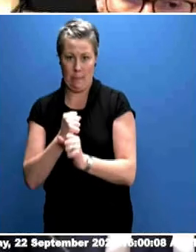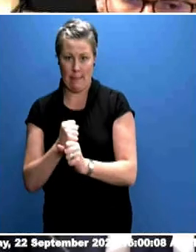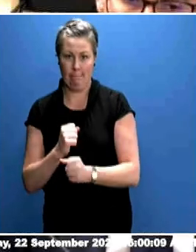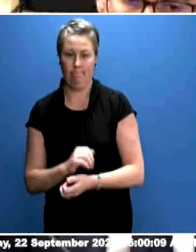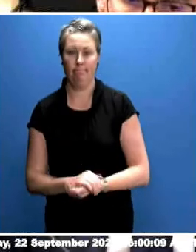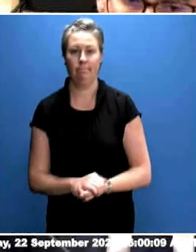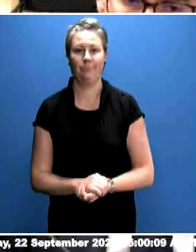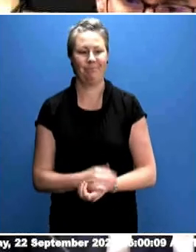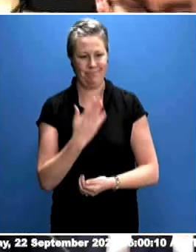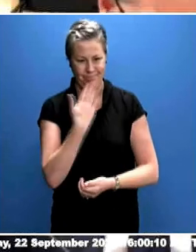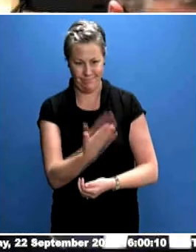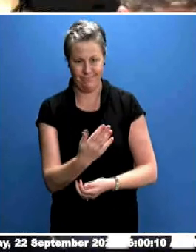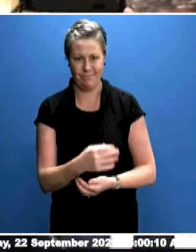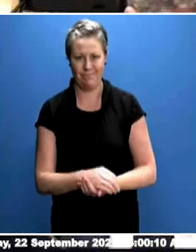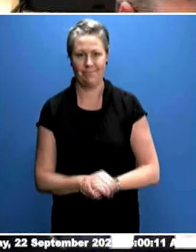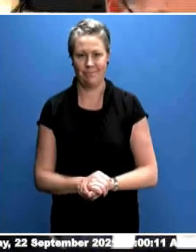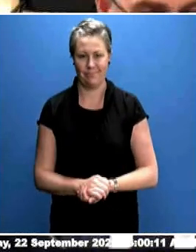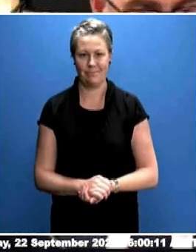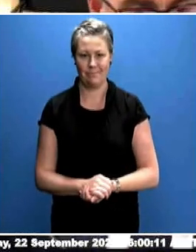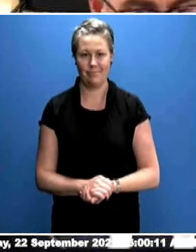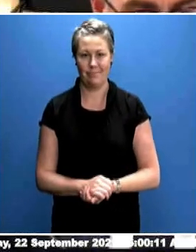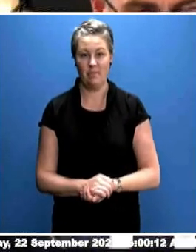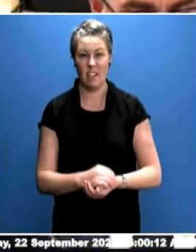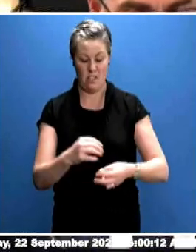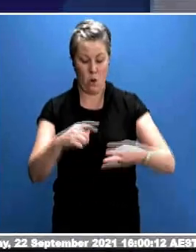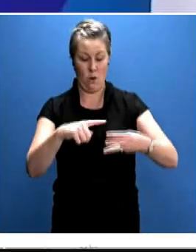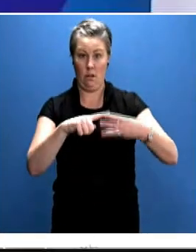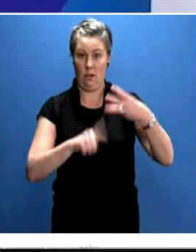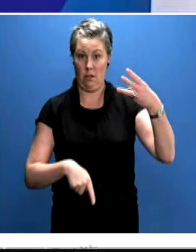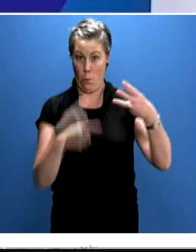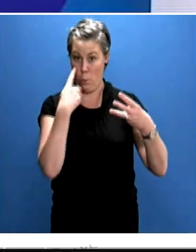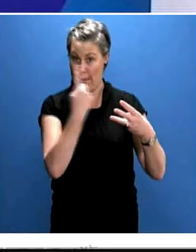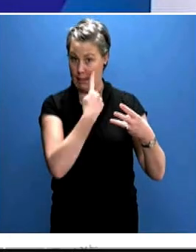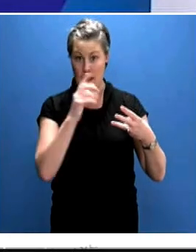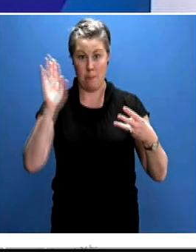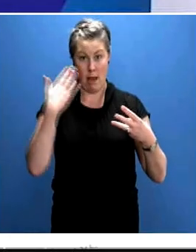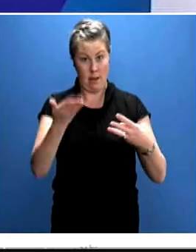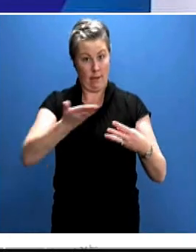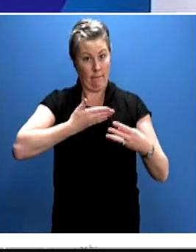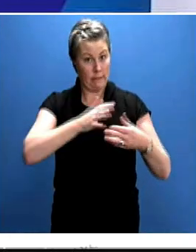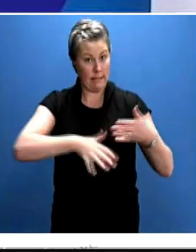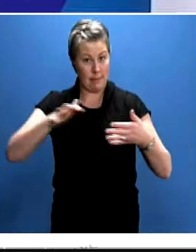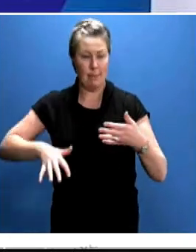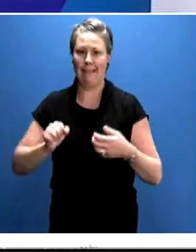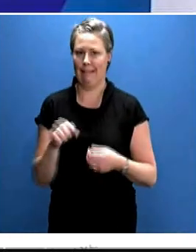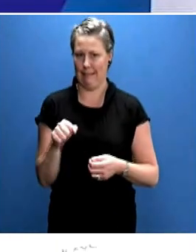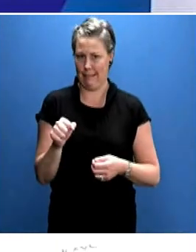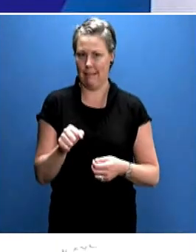Yes, thank you very much. Each of those witnesses has provided a statement? They ave. All right, thank you.